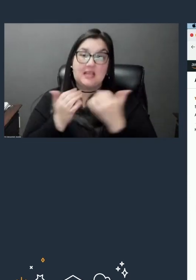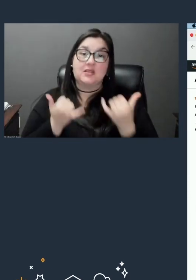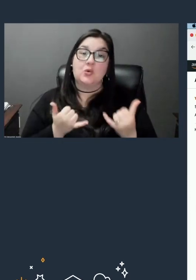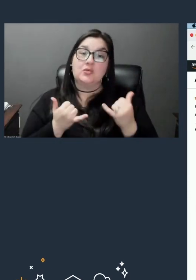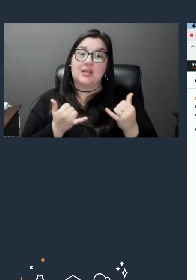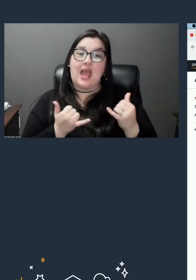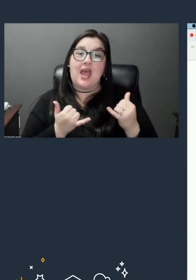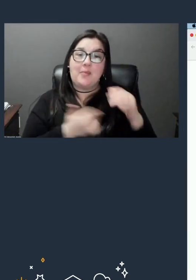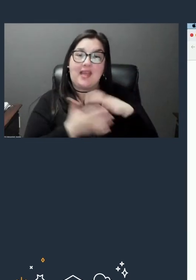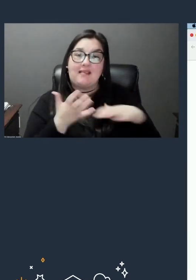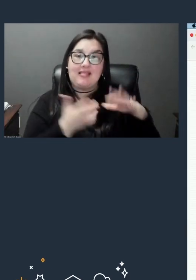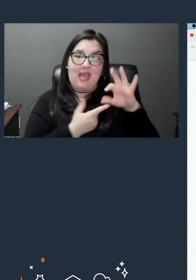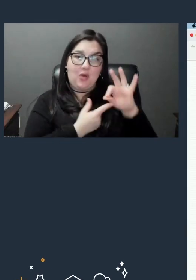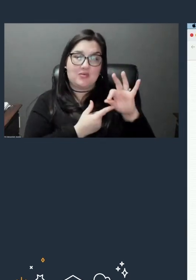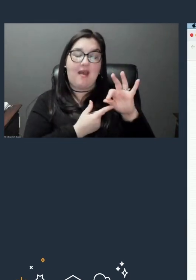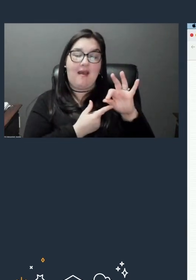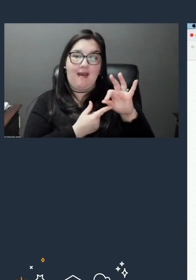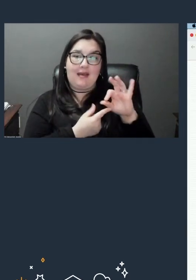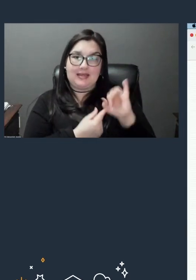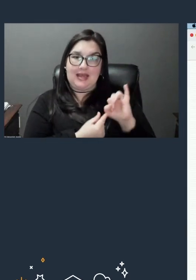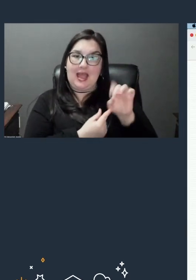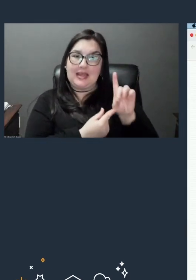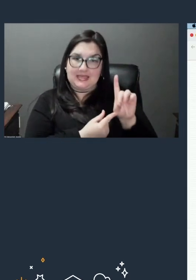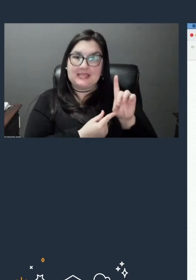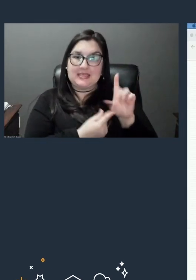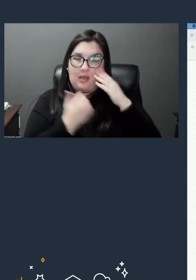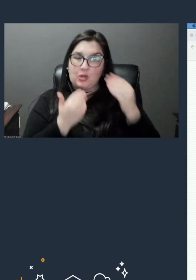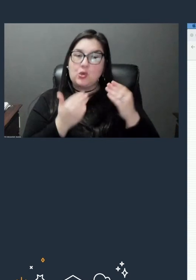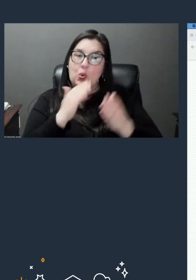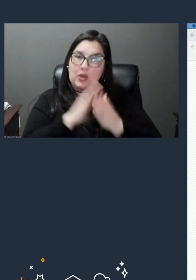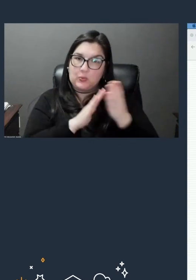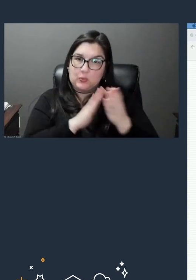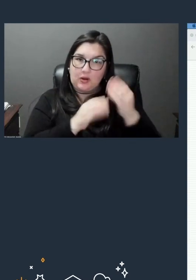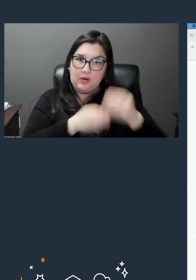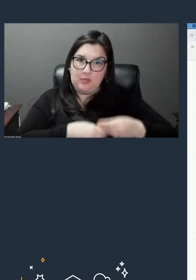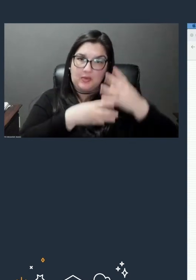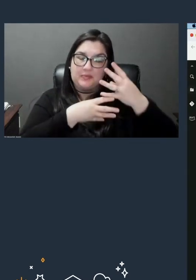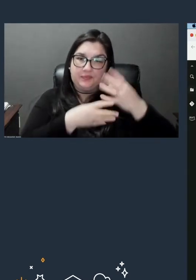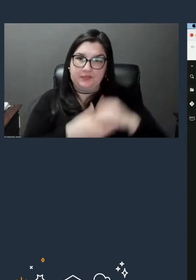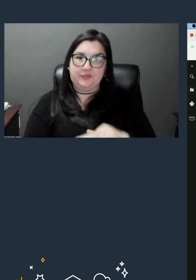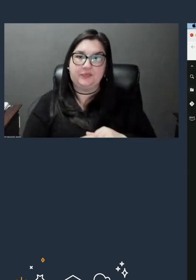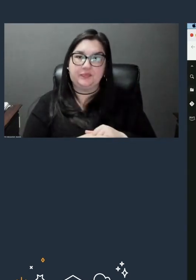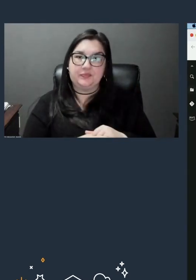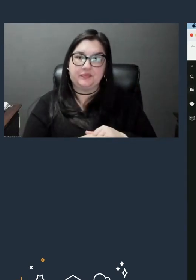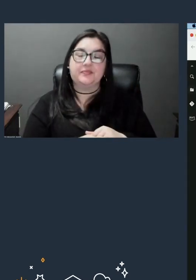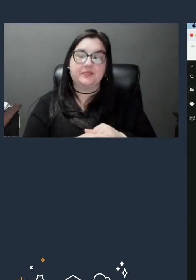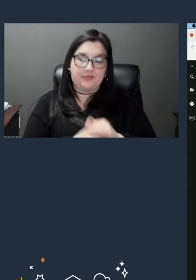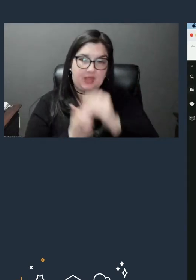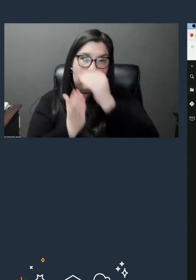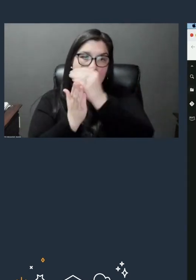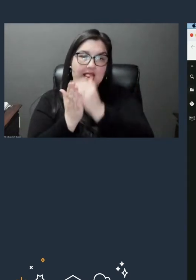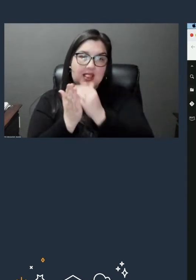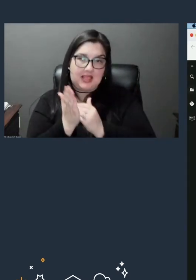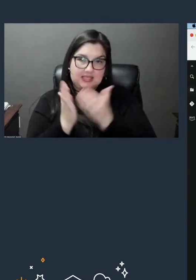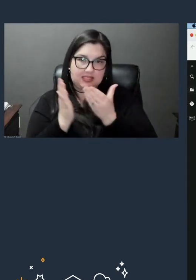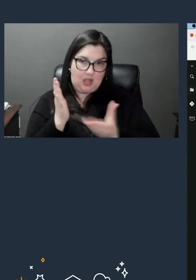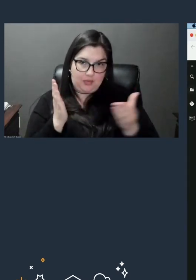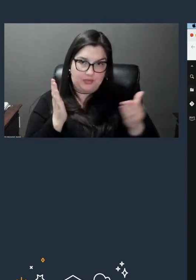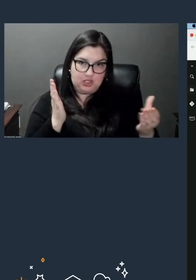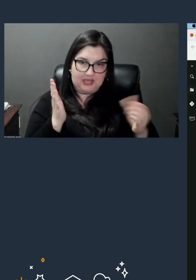to run some of these commands. So here, I'm going to now do a list object right on that particular ARN.